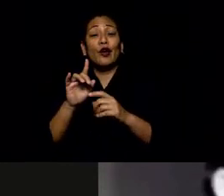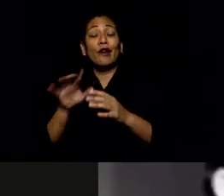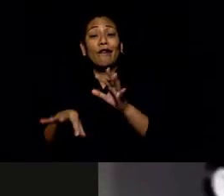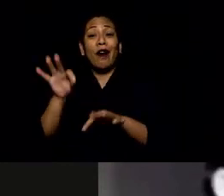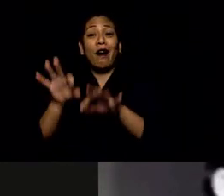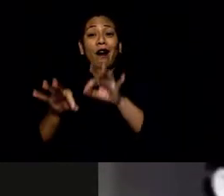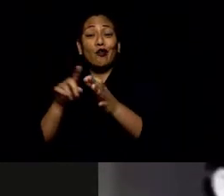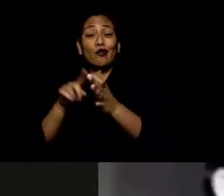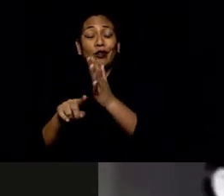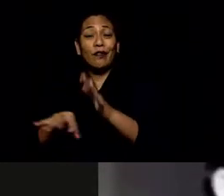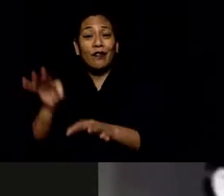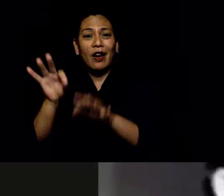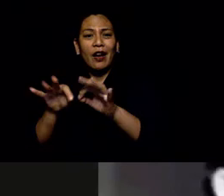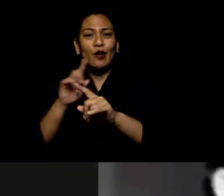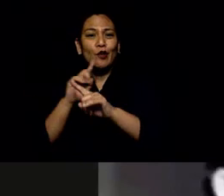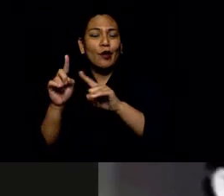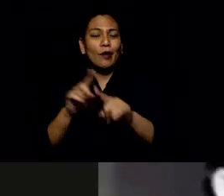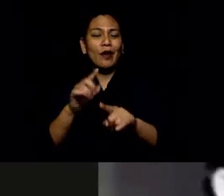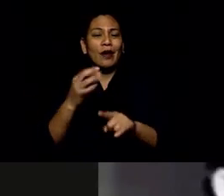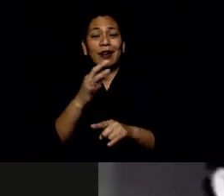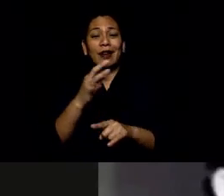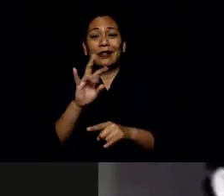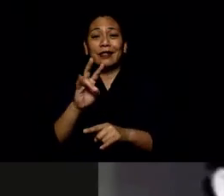at the Smithsonian Institute.